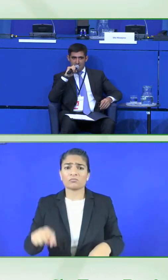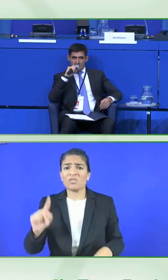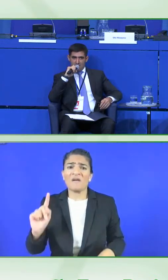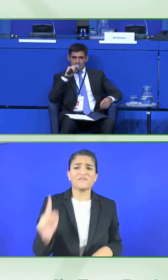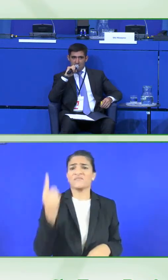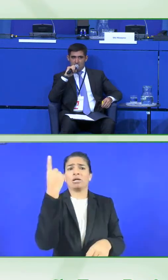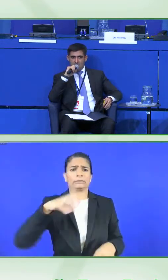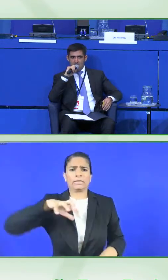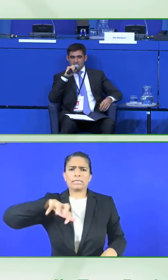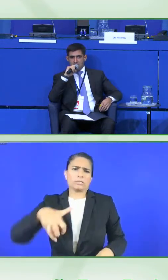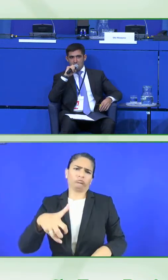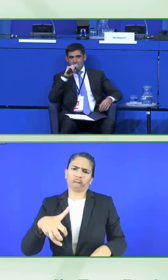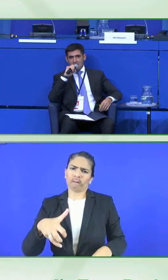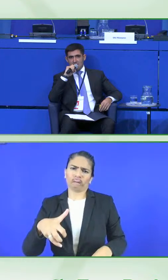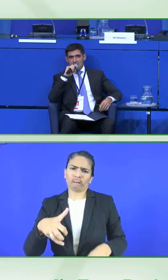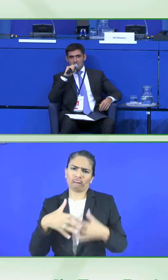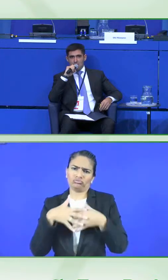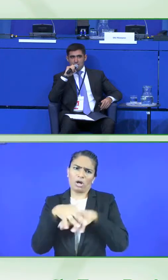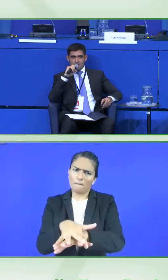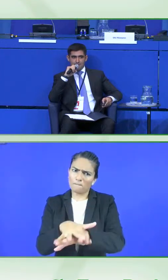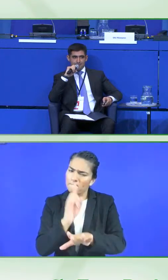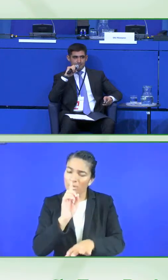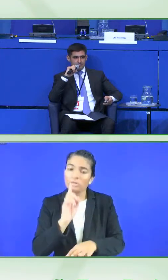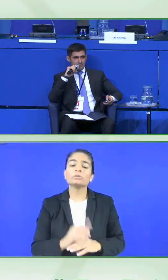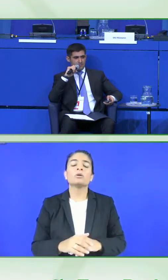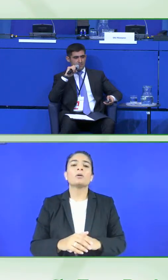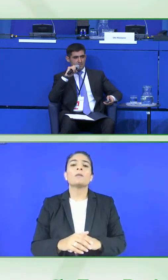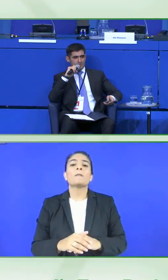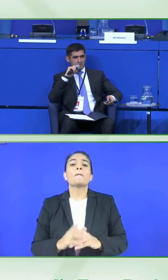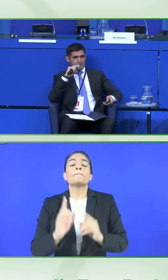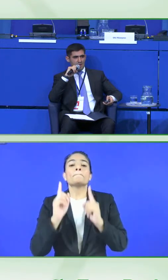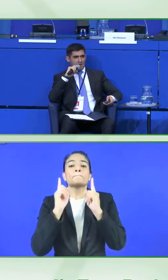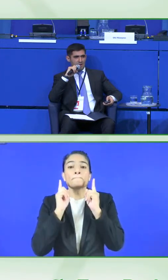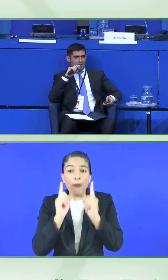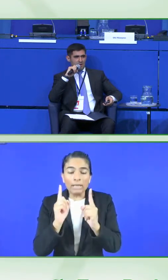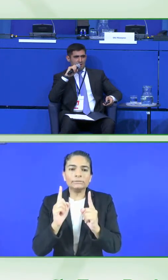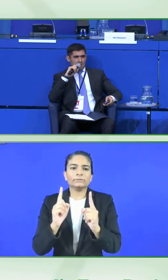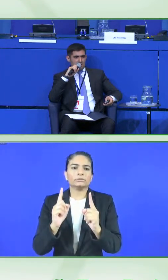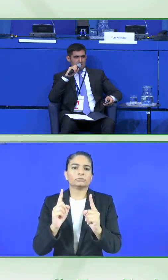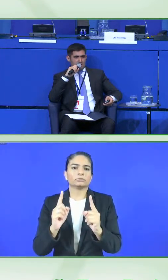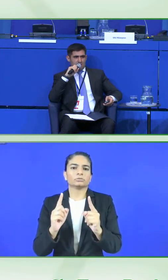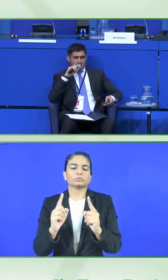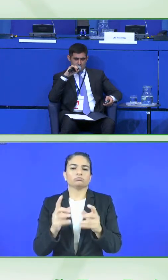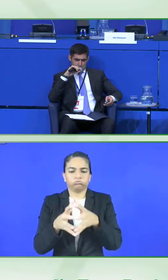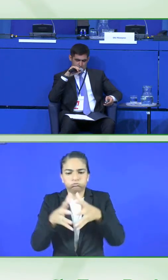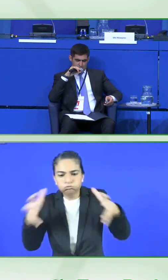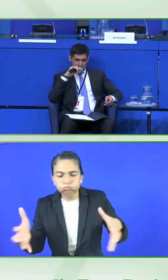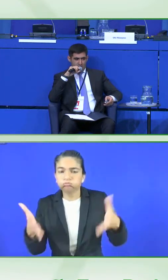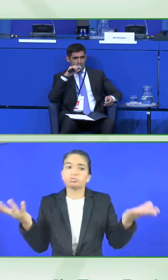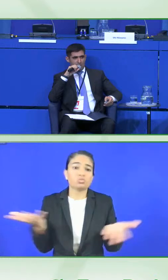employment, demographics, foster care and adoption, state compulsory insurance, social,